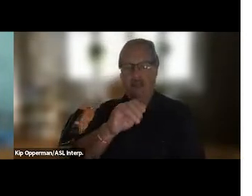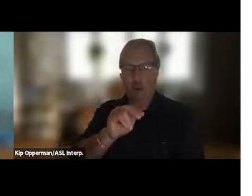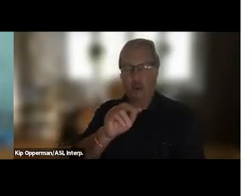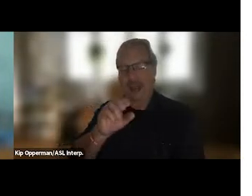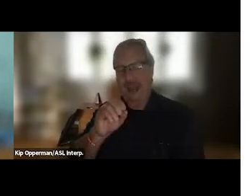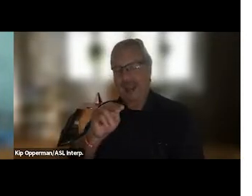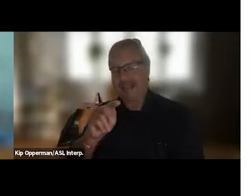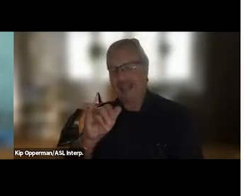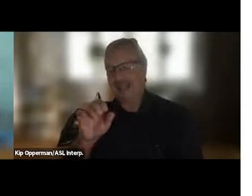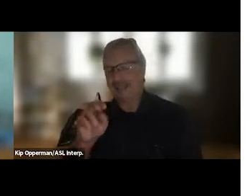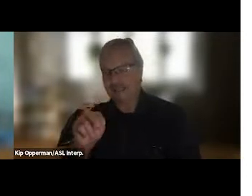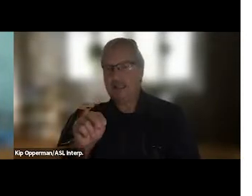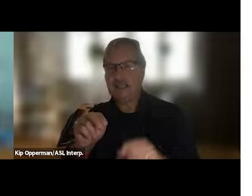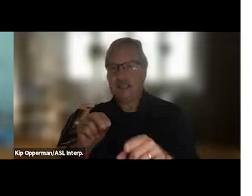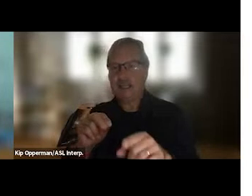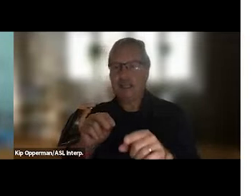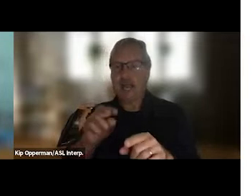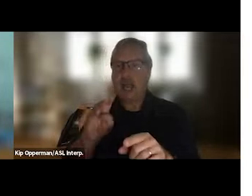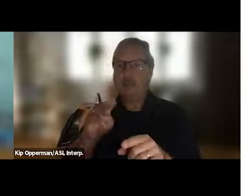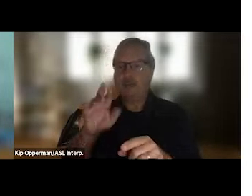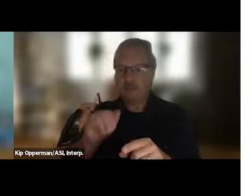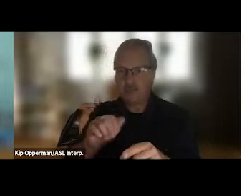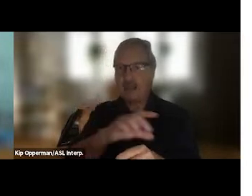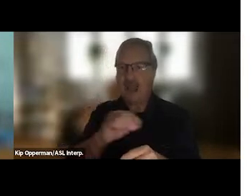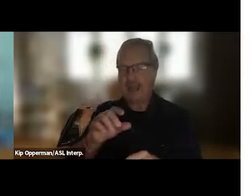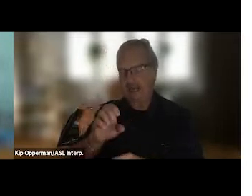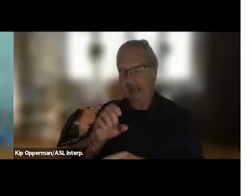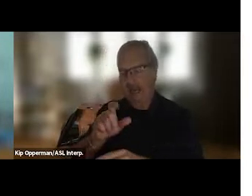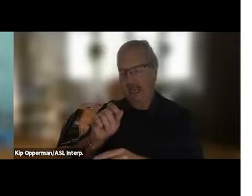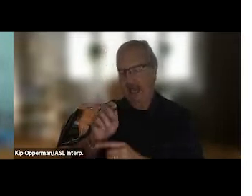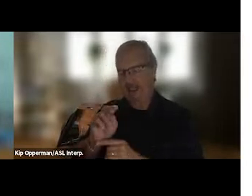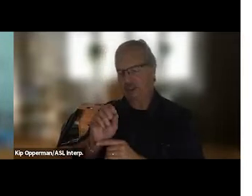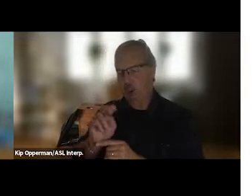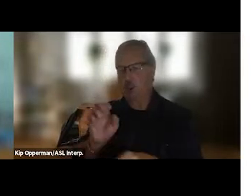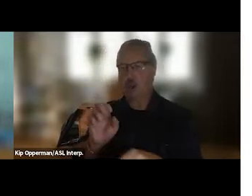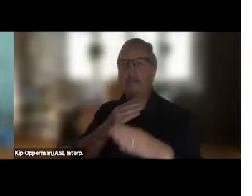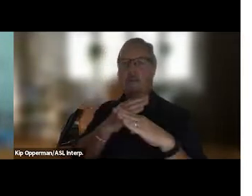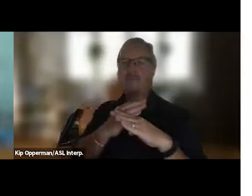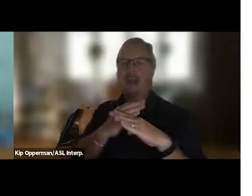and in the combination of buprenorphine and naloxone, work to prevent withdrawal symptoms